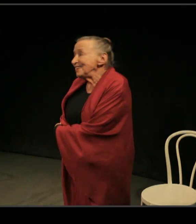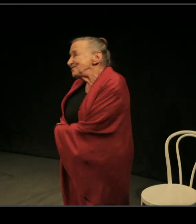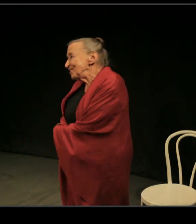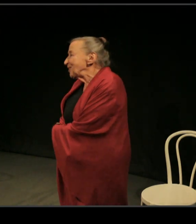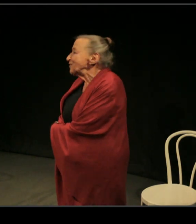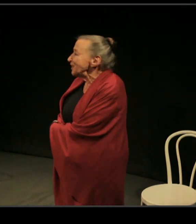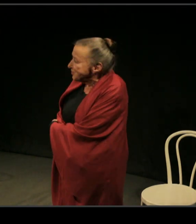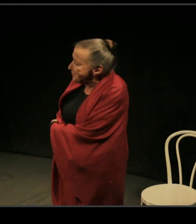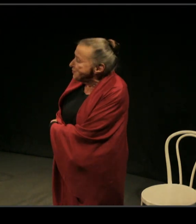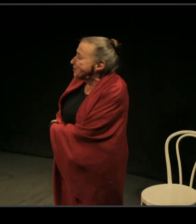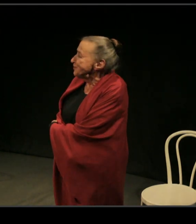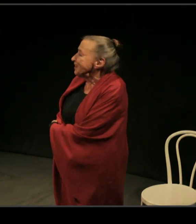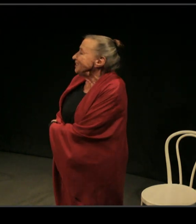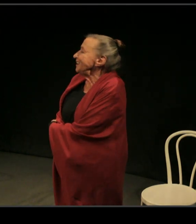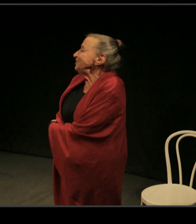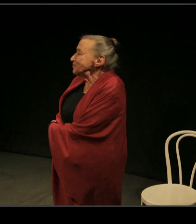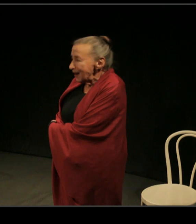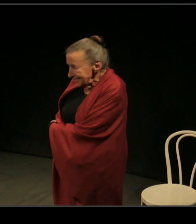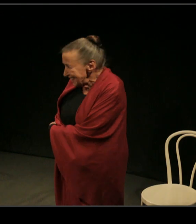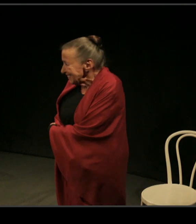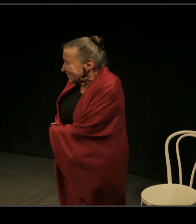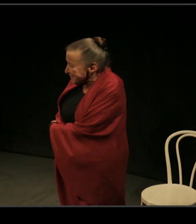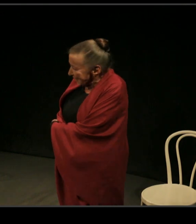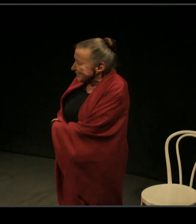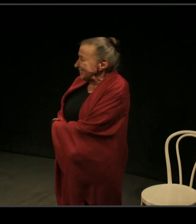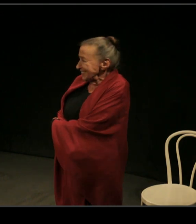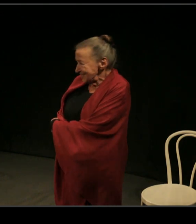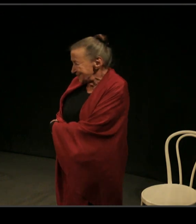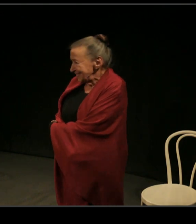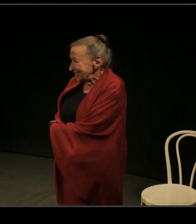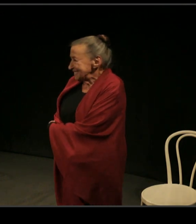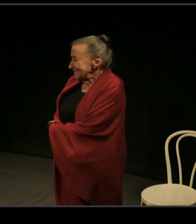and thankful for witnessing your reverie.